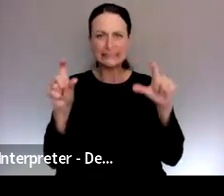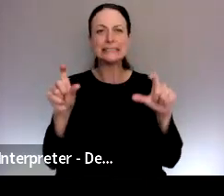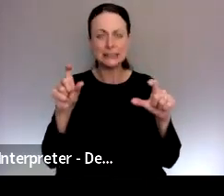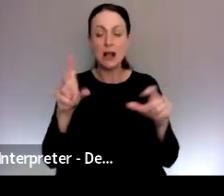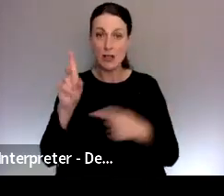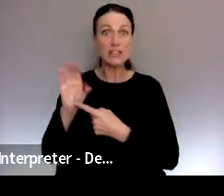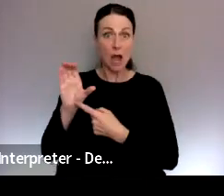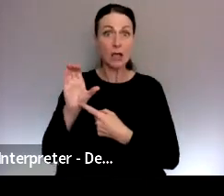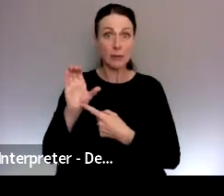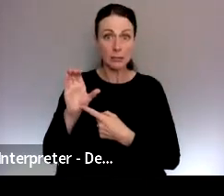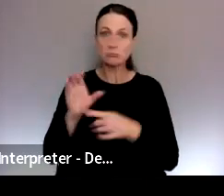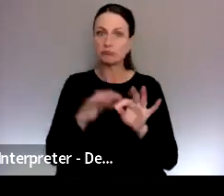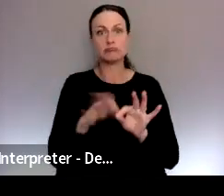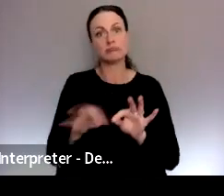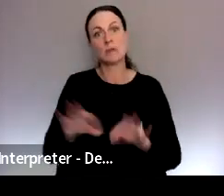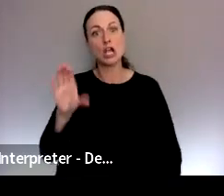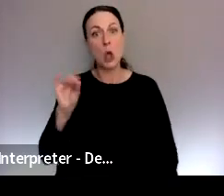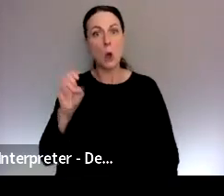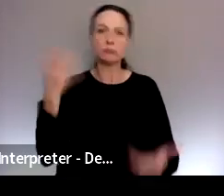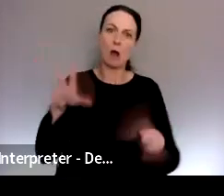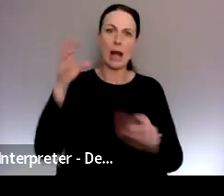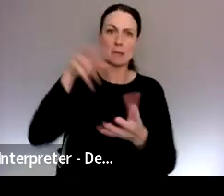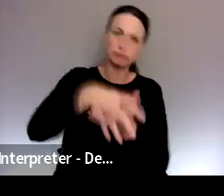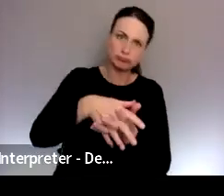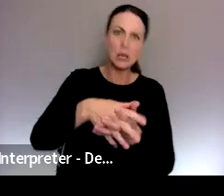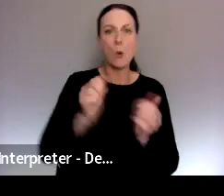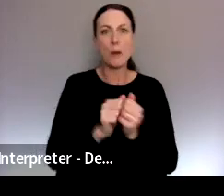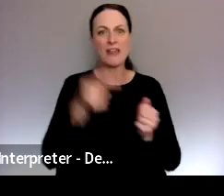the document is coated automatically with navigation points.